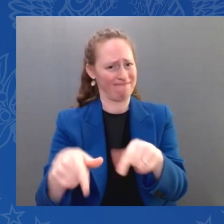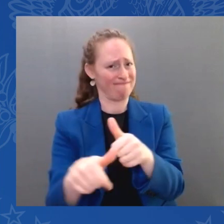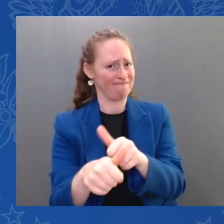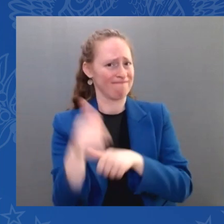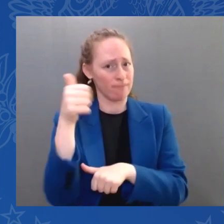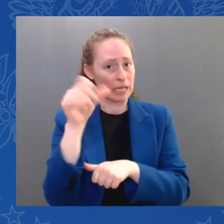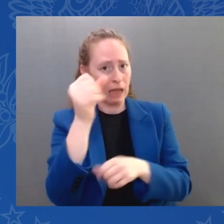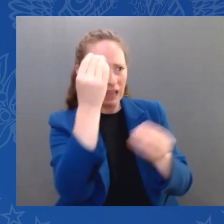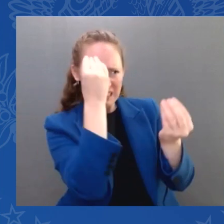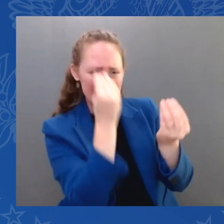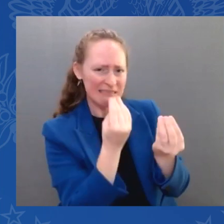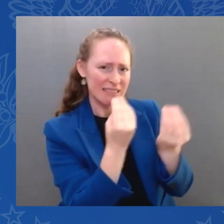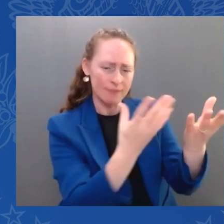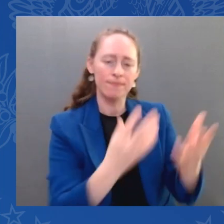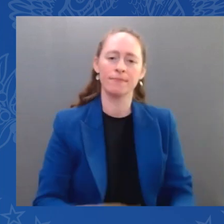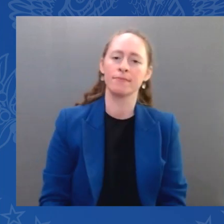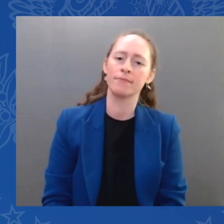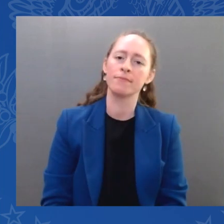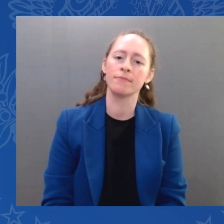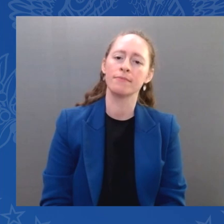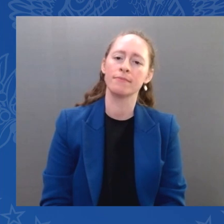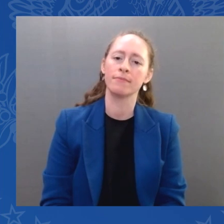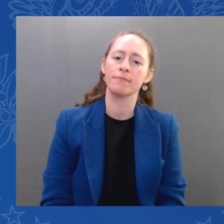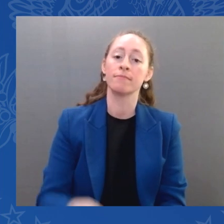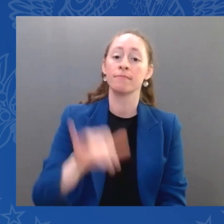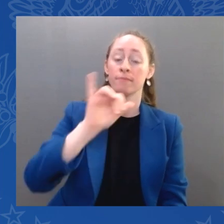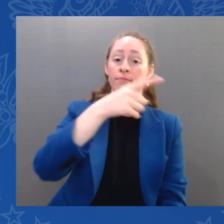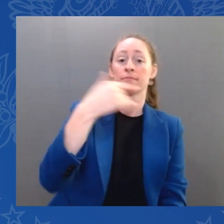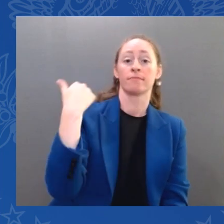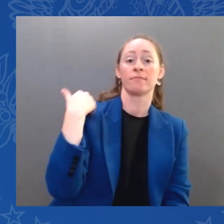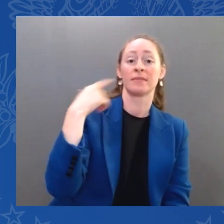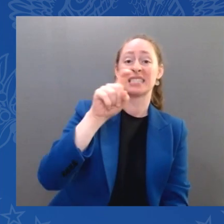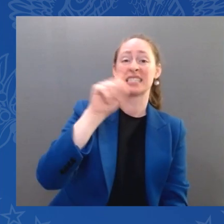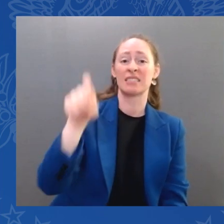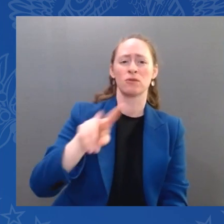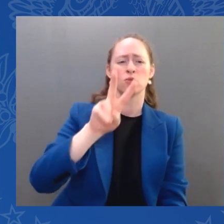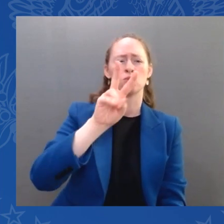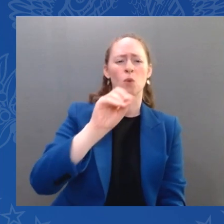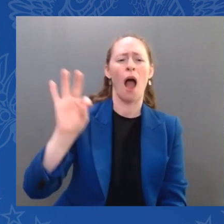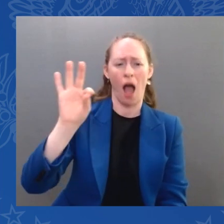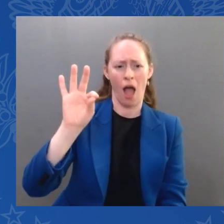Fort Hood, Texas, 2009: 13 dead, 30 more injured. Marjorie Stoneman Douglas High School in Parkland, Florida,